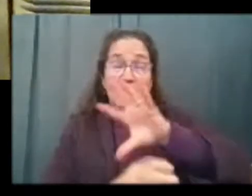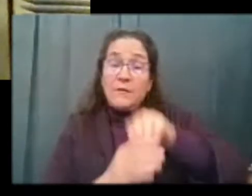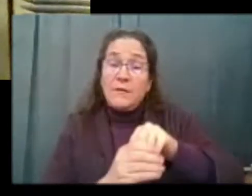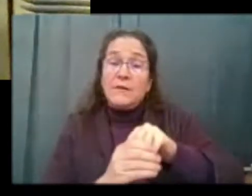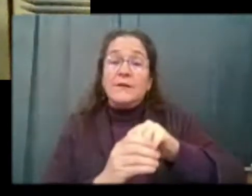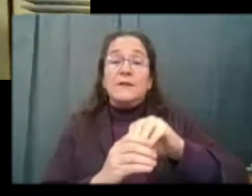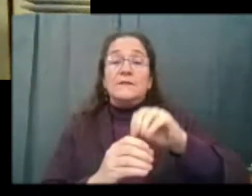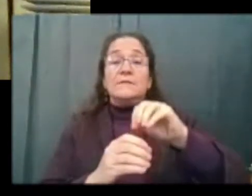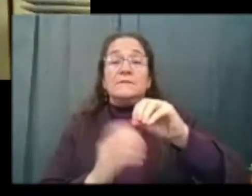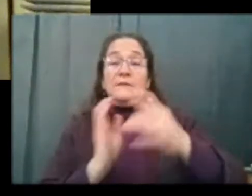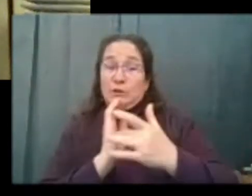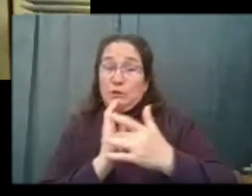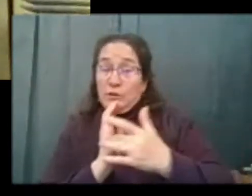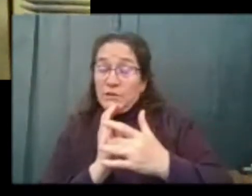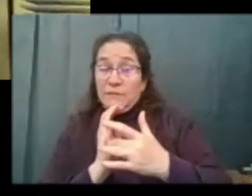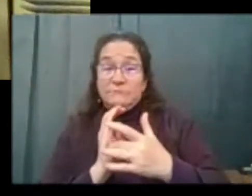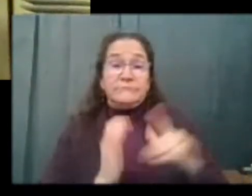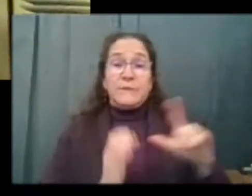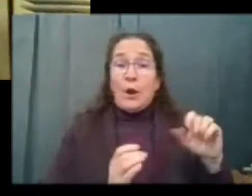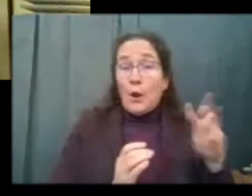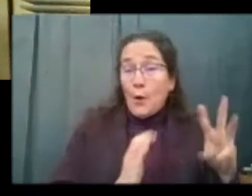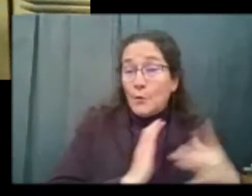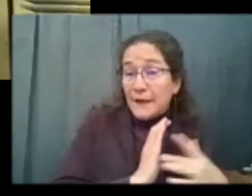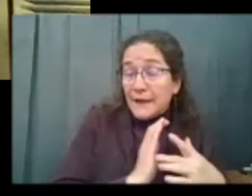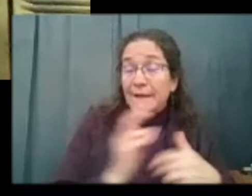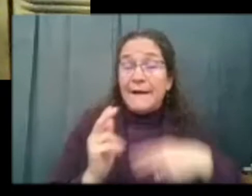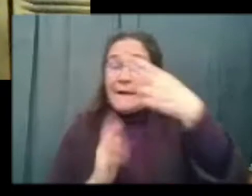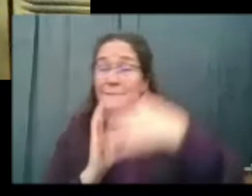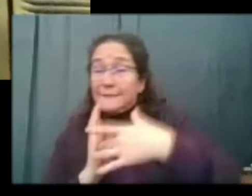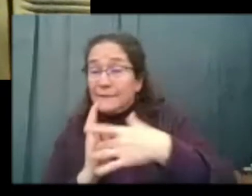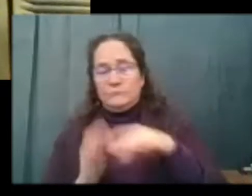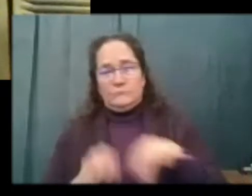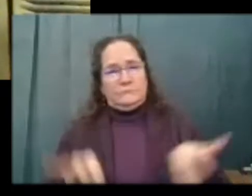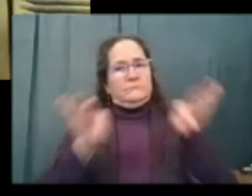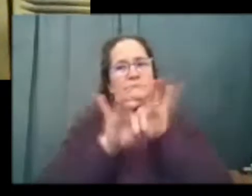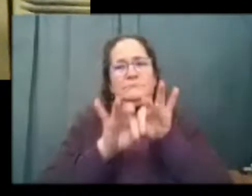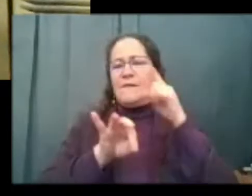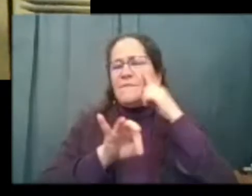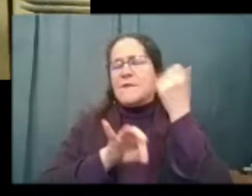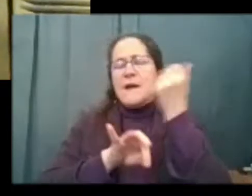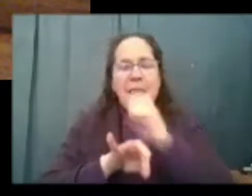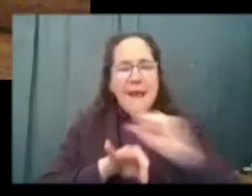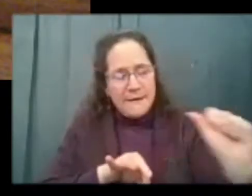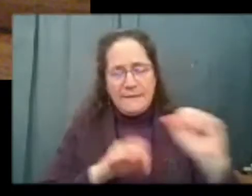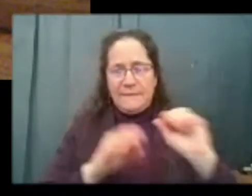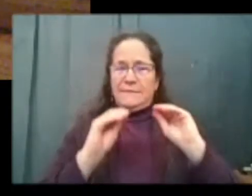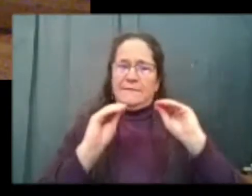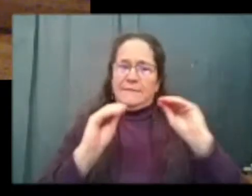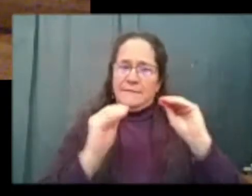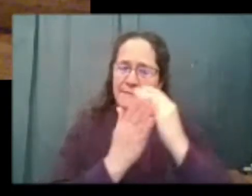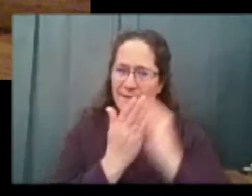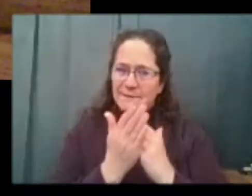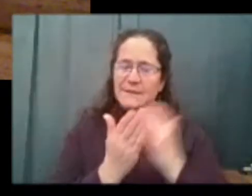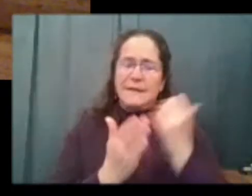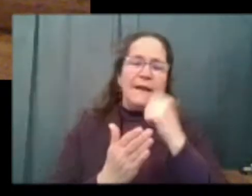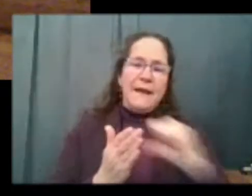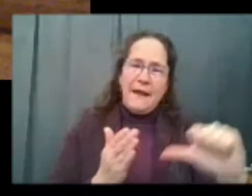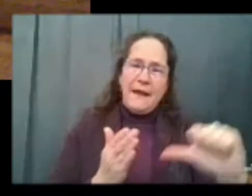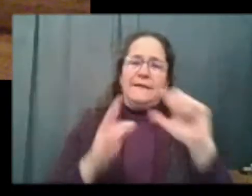process for any lesson an any assessment. Thank you Shawna. Jessica, can you share the supports for our learners